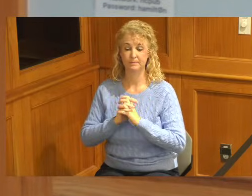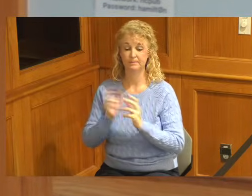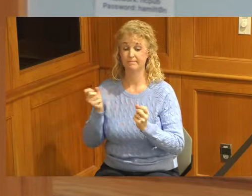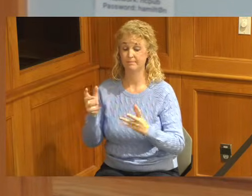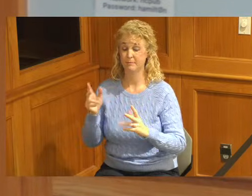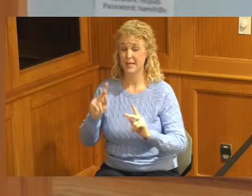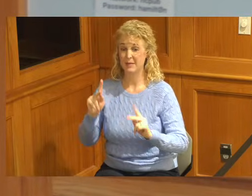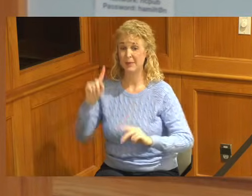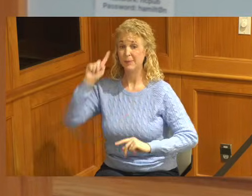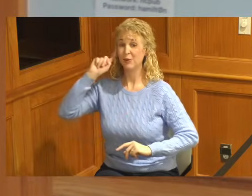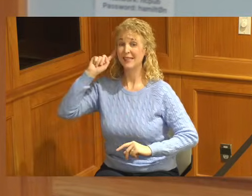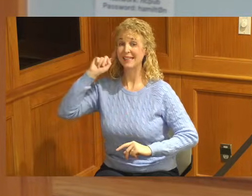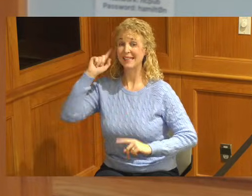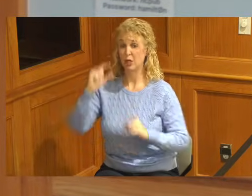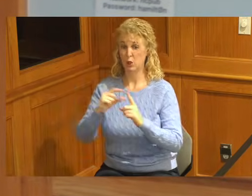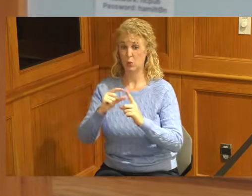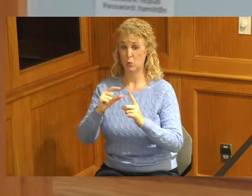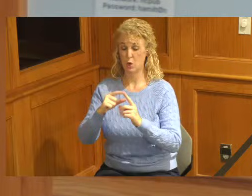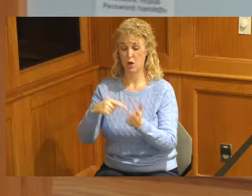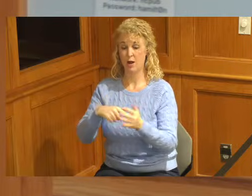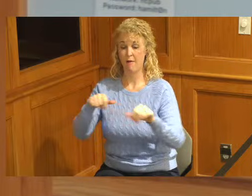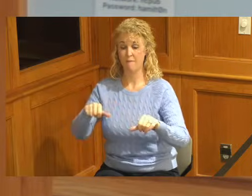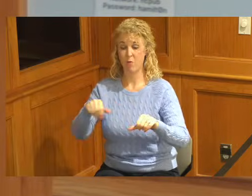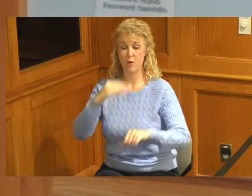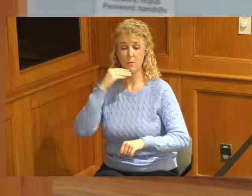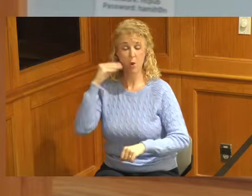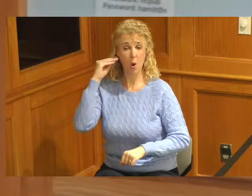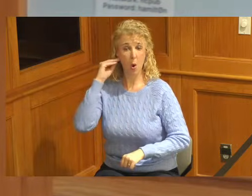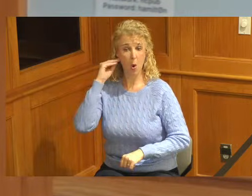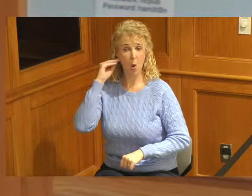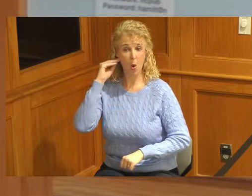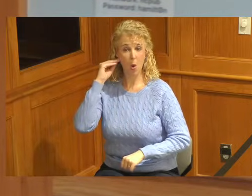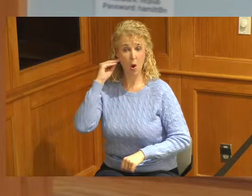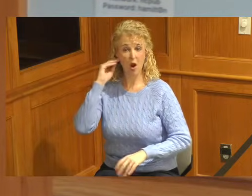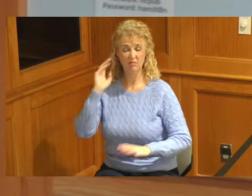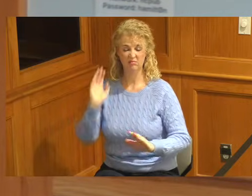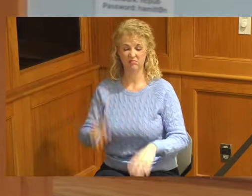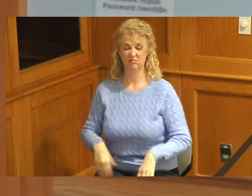they think when they hear the word affordable housing is actually sort of rundown old,